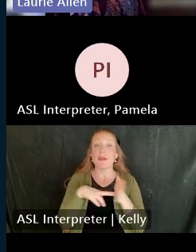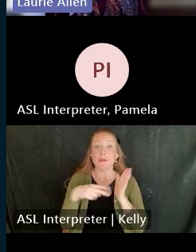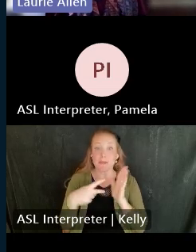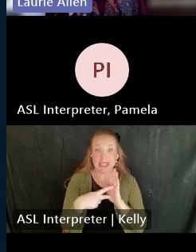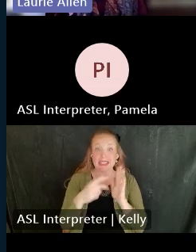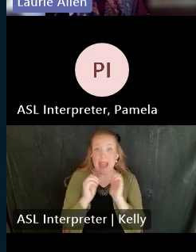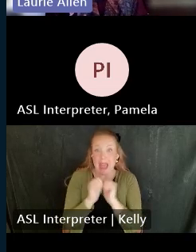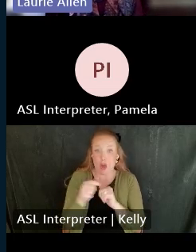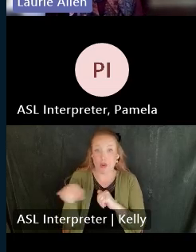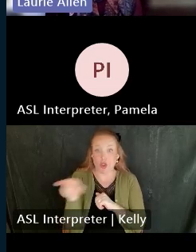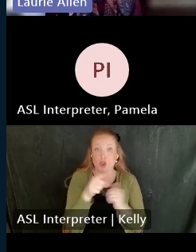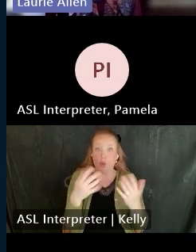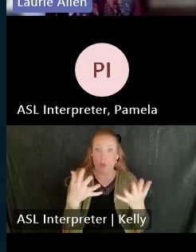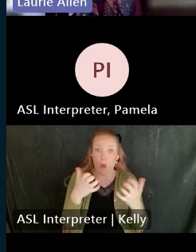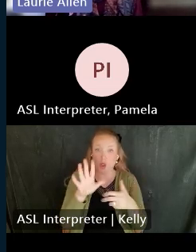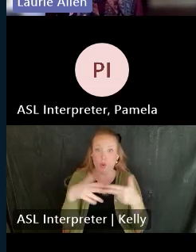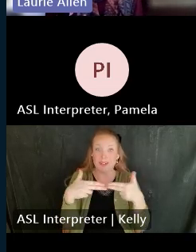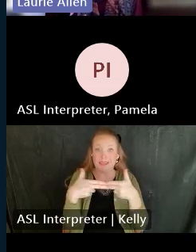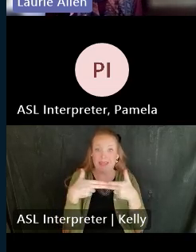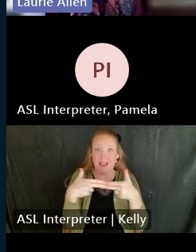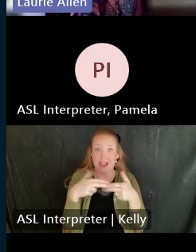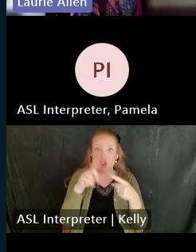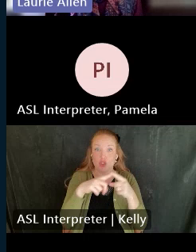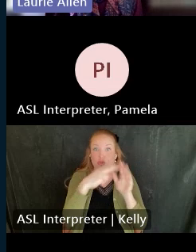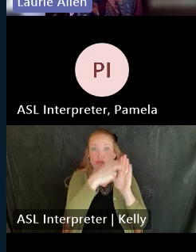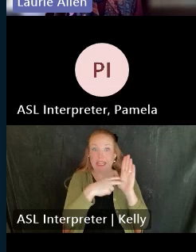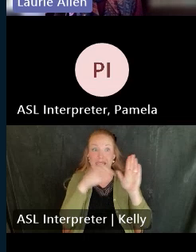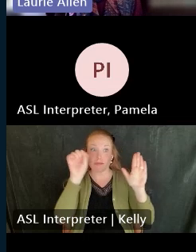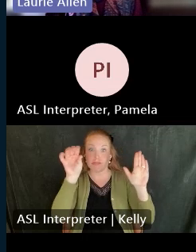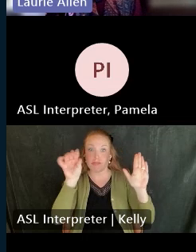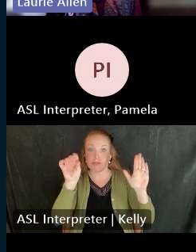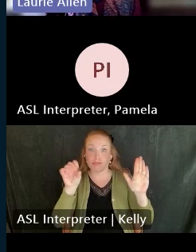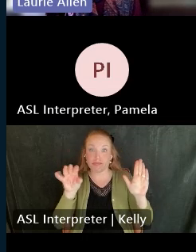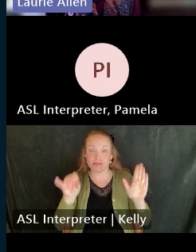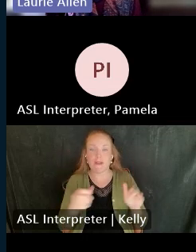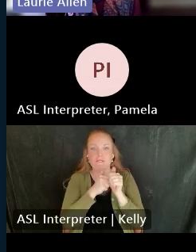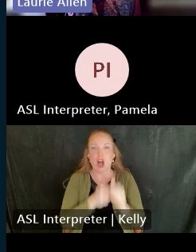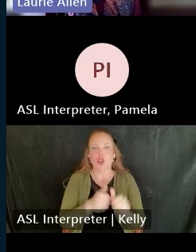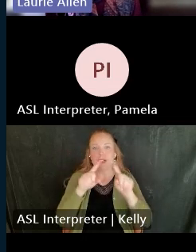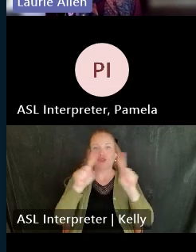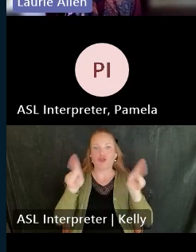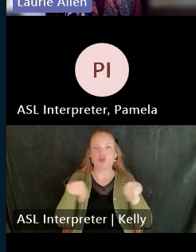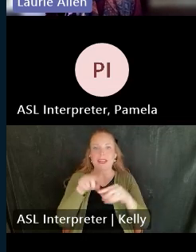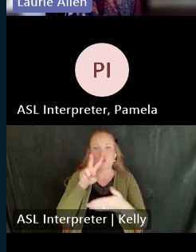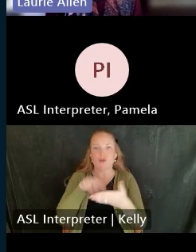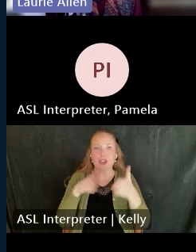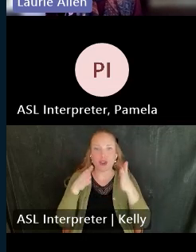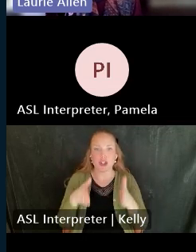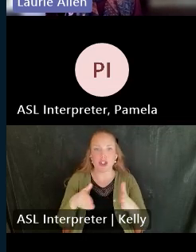the elements of your slide to be read out by a screen reader. So I'm showing a slide now that has several elements on it.